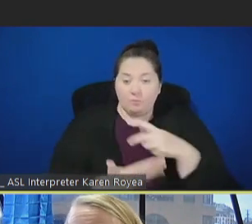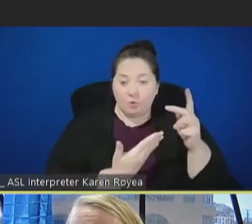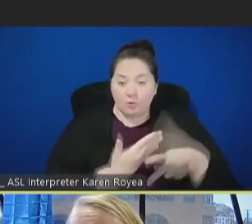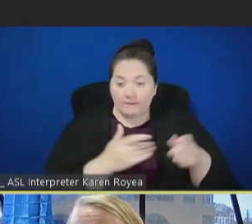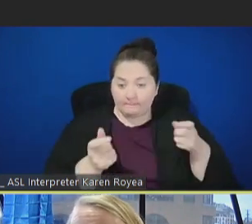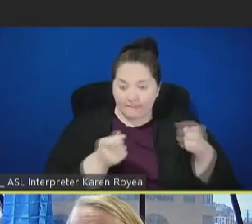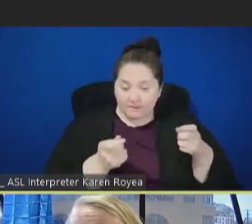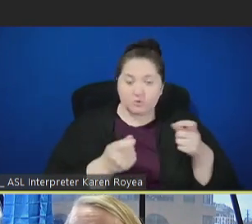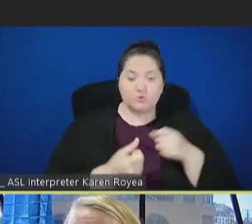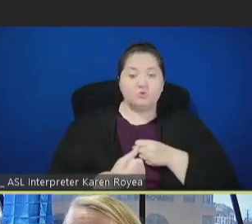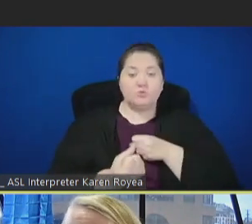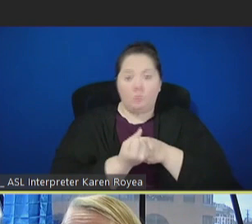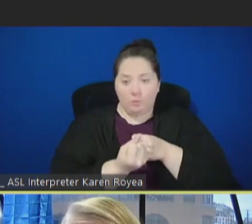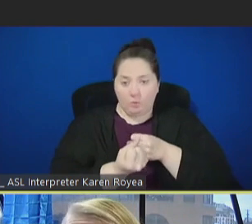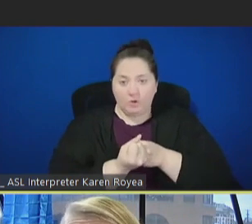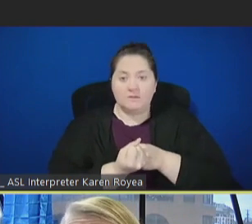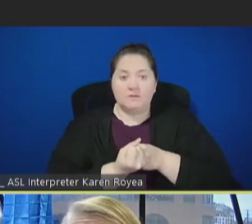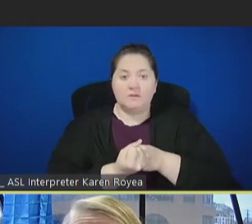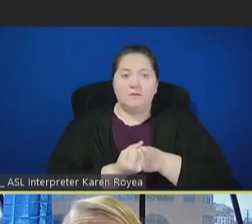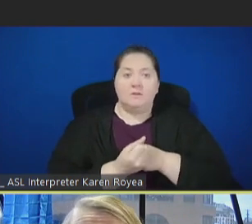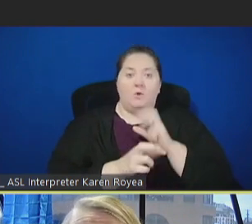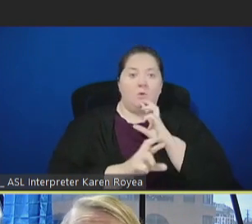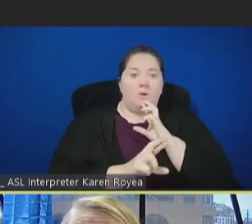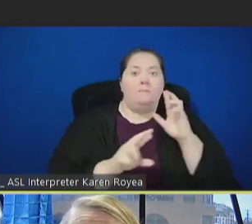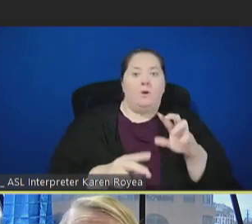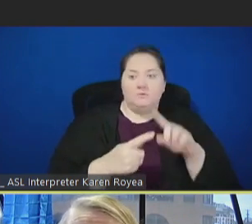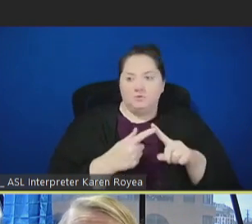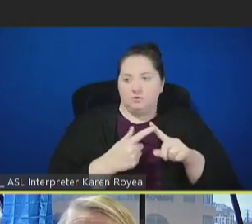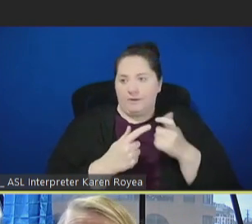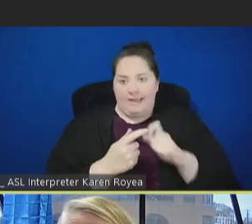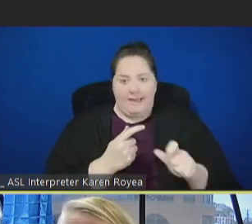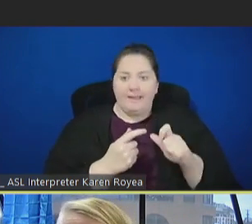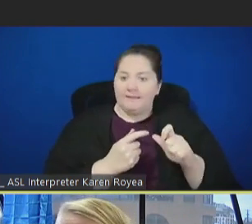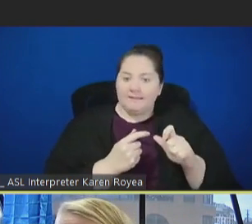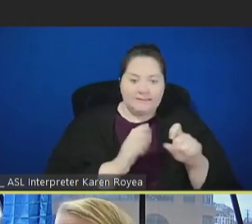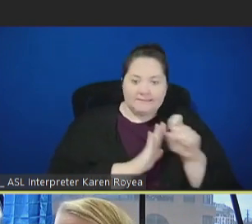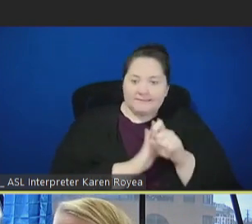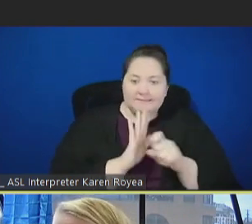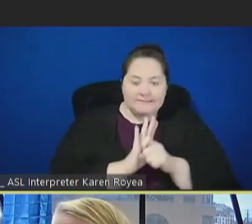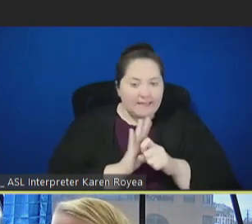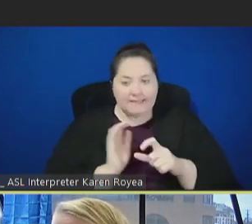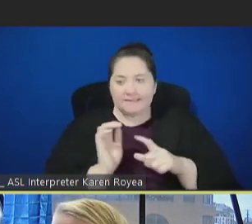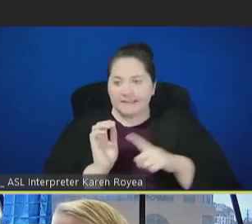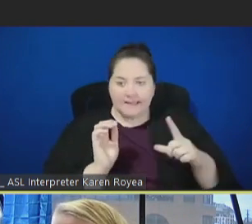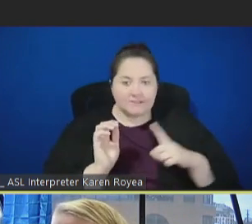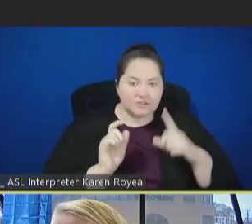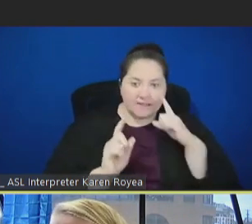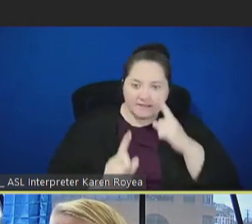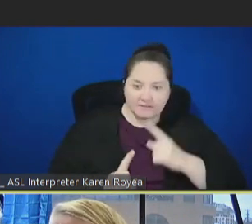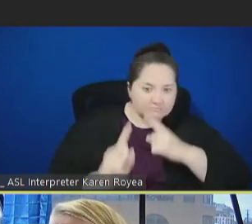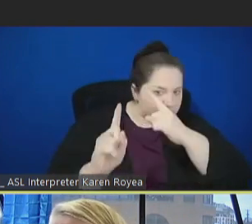support their response to state legislative initiatives in their states. We recently had